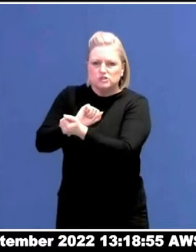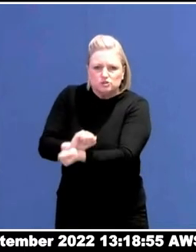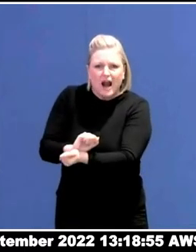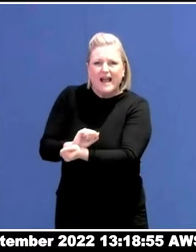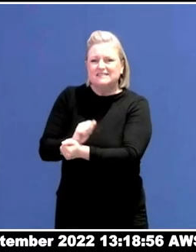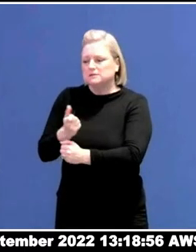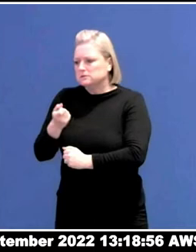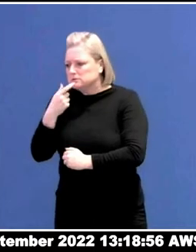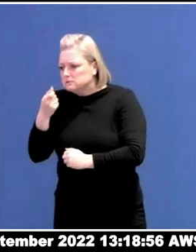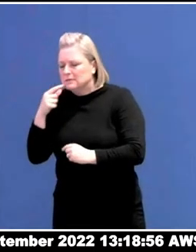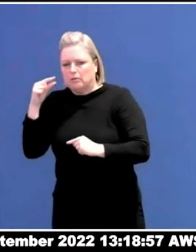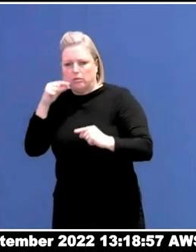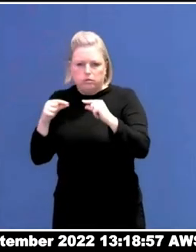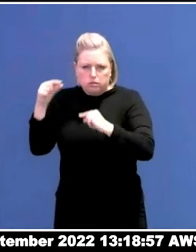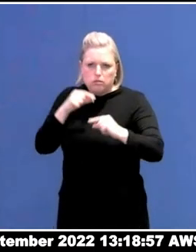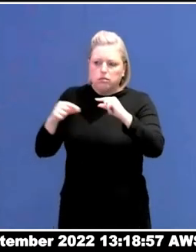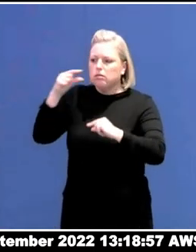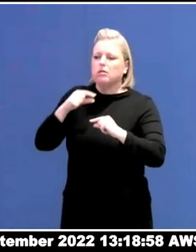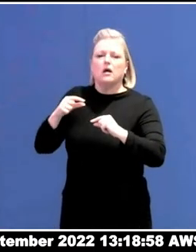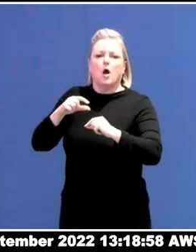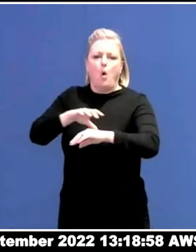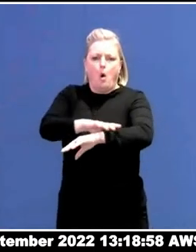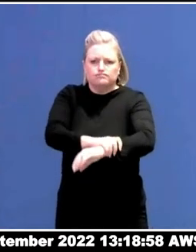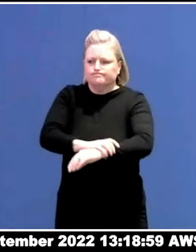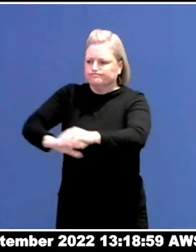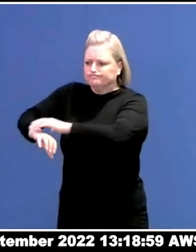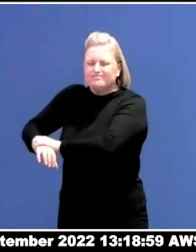as physical; and so I think that is really key when looking at prisoners with